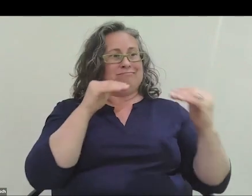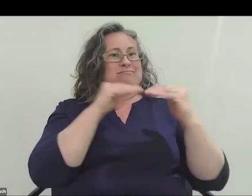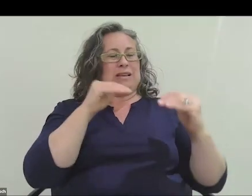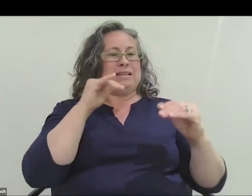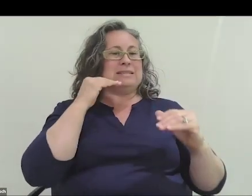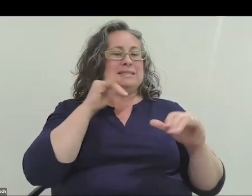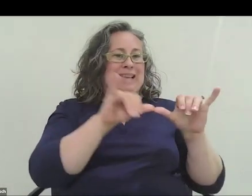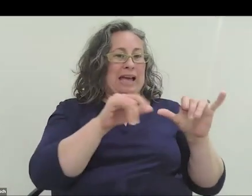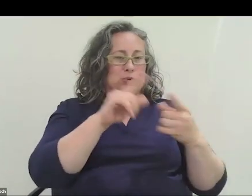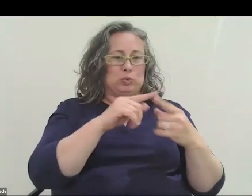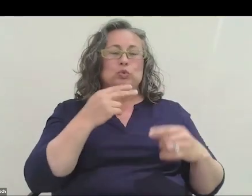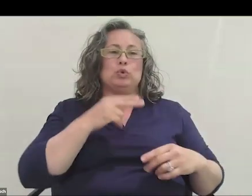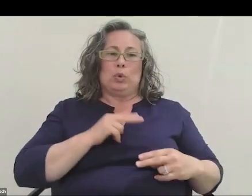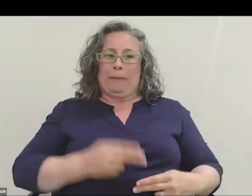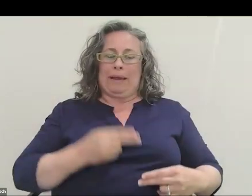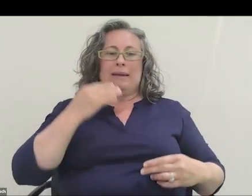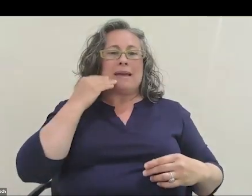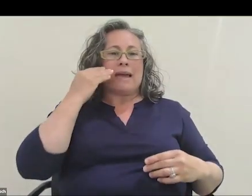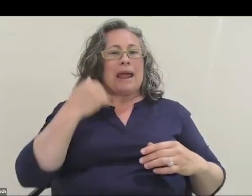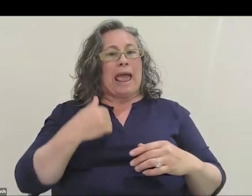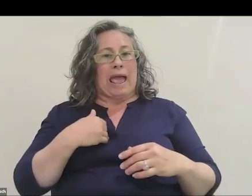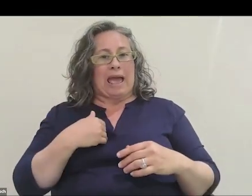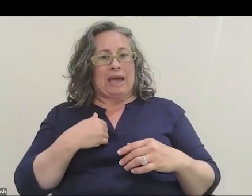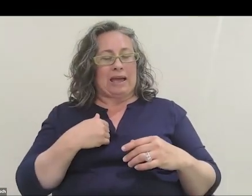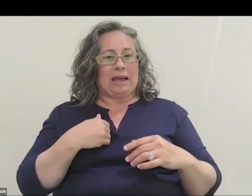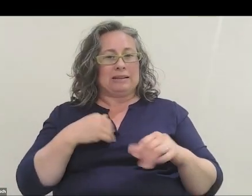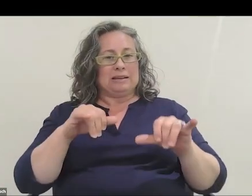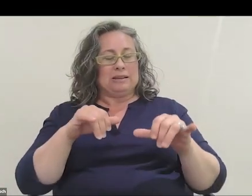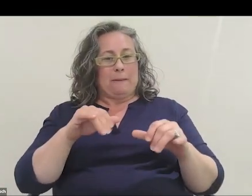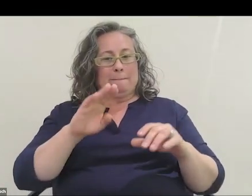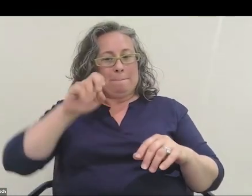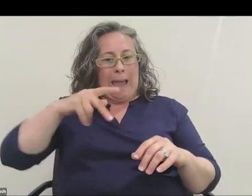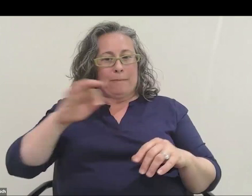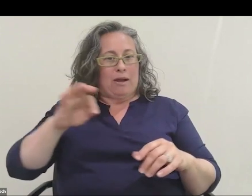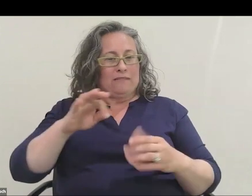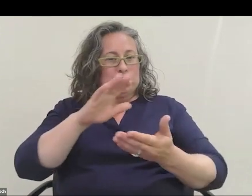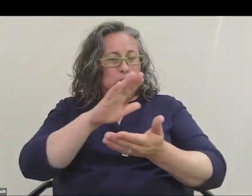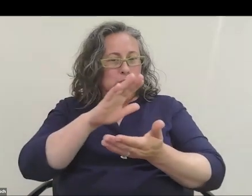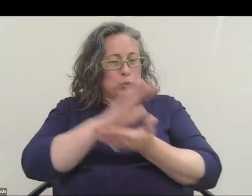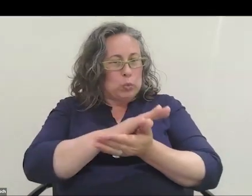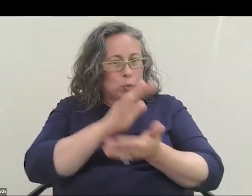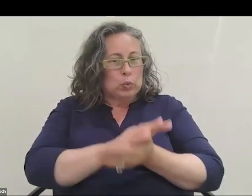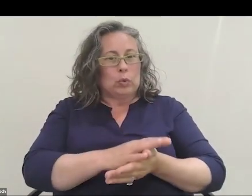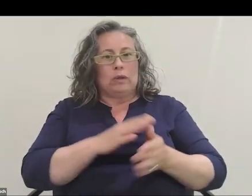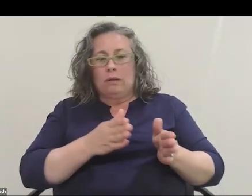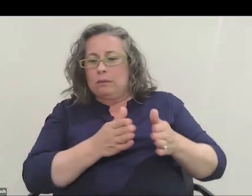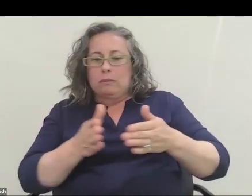They had a model of their school made out of eight pieces, and it had tactile markings for roads, sidewalks, and buildings.